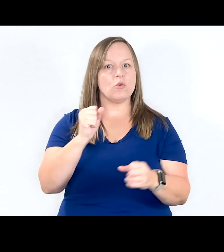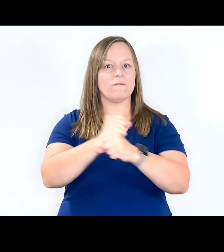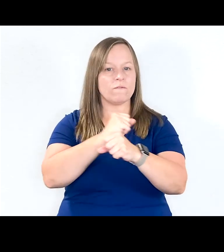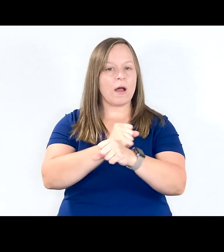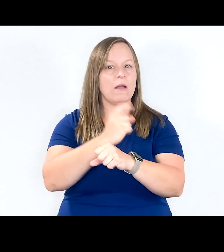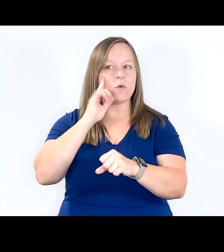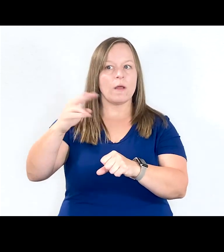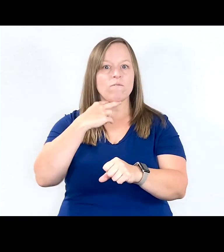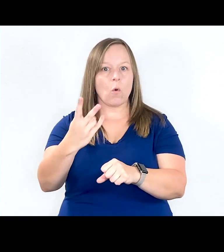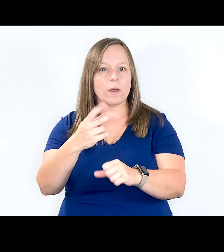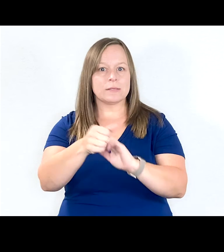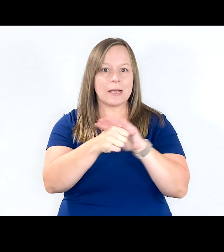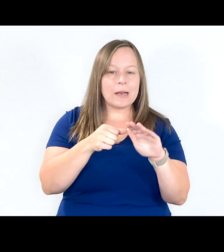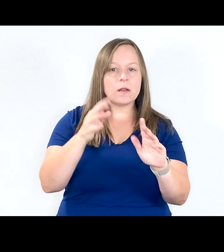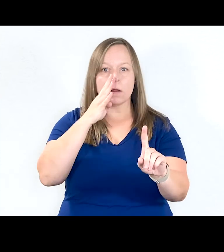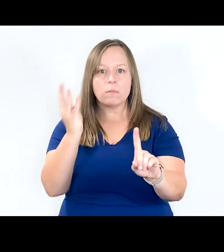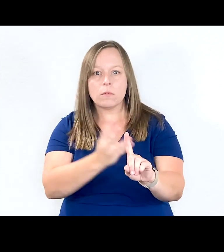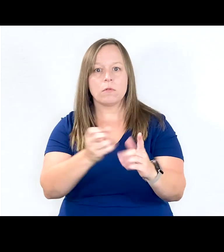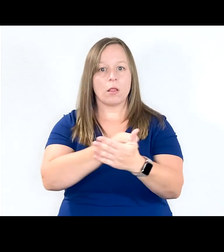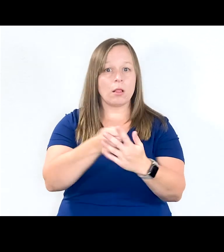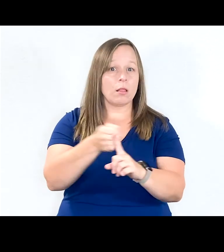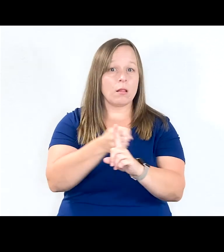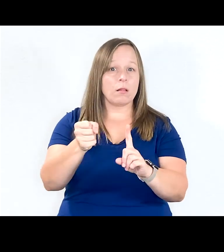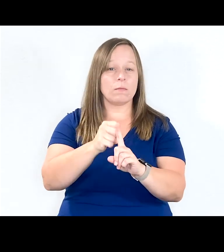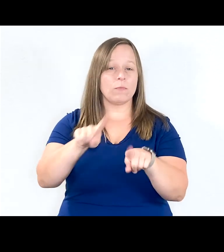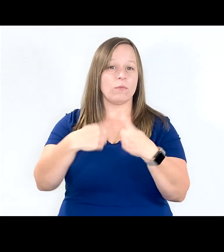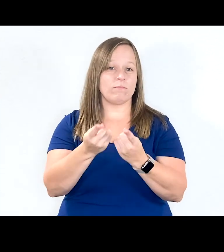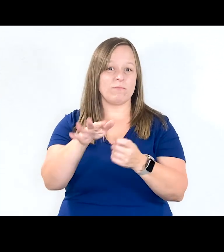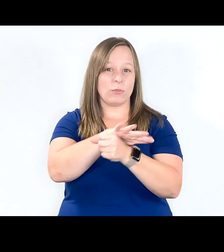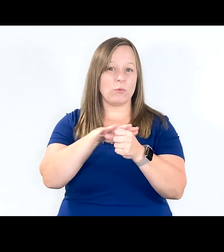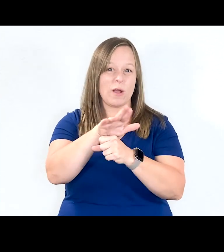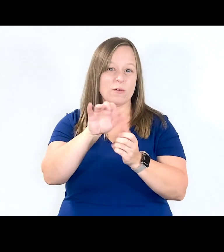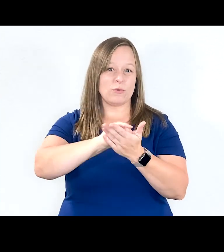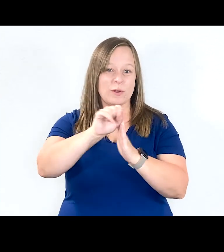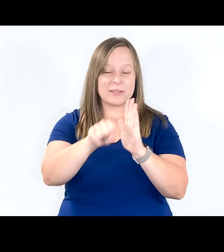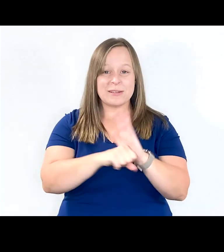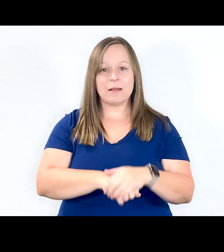but we do fight to give a voice for those who are hidden, abused and neglected throughout the state.